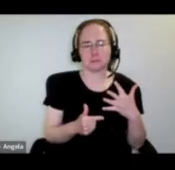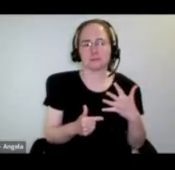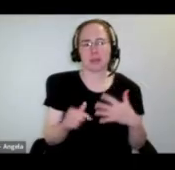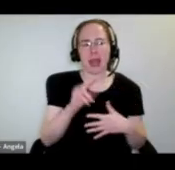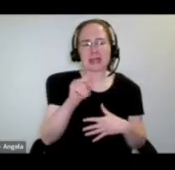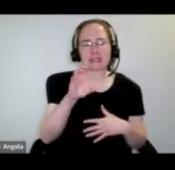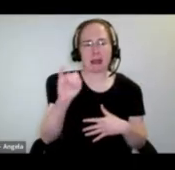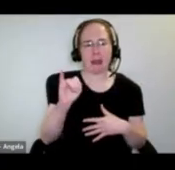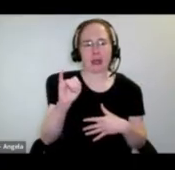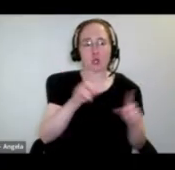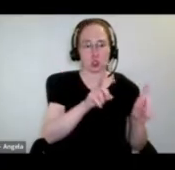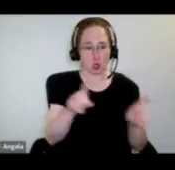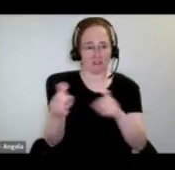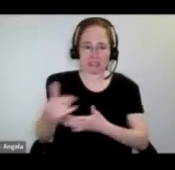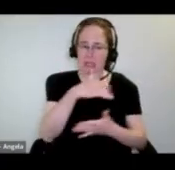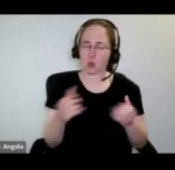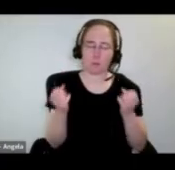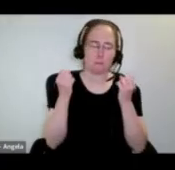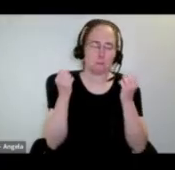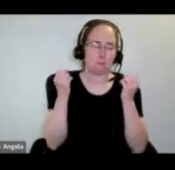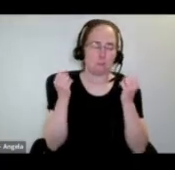Rosa Plasencia: So, you'll see a few elements that I listed on this slide.